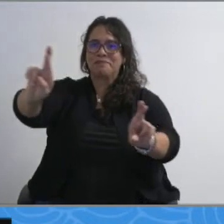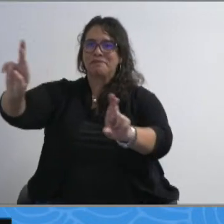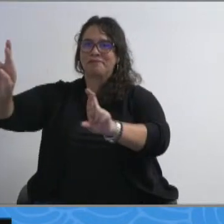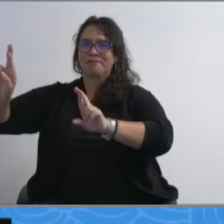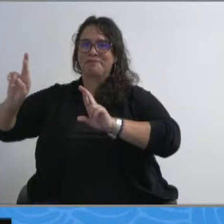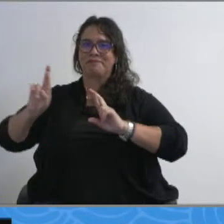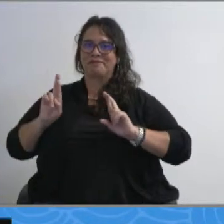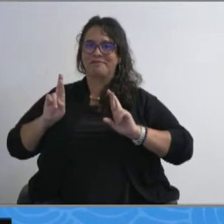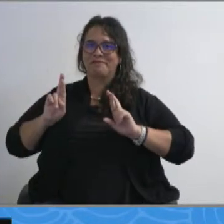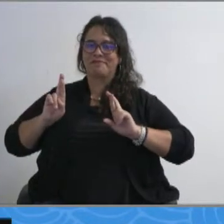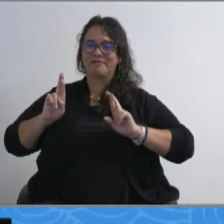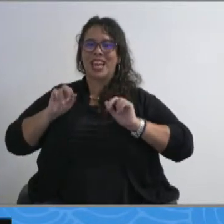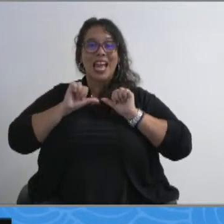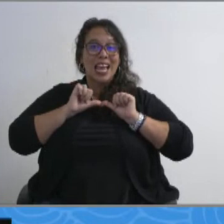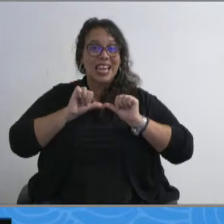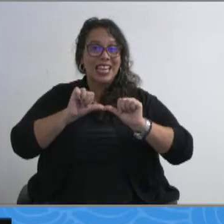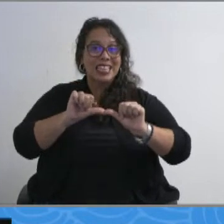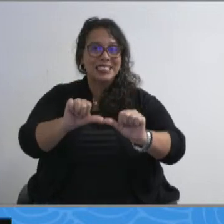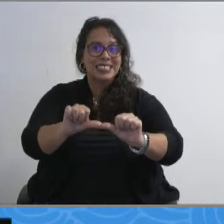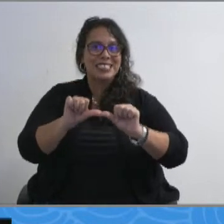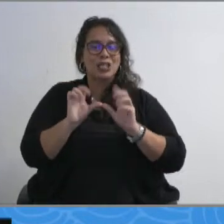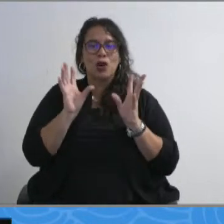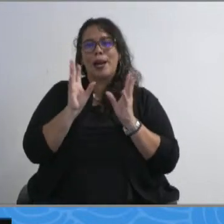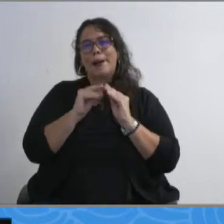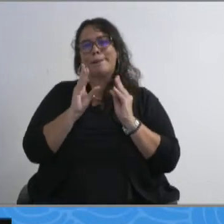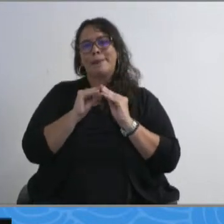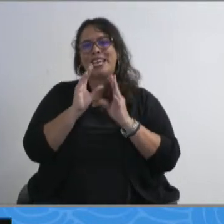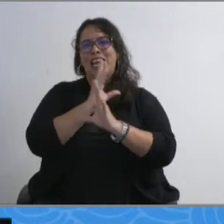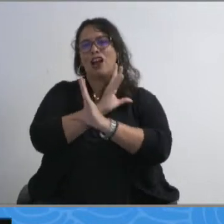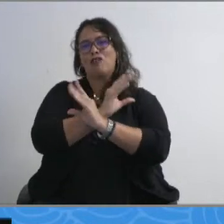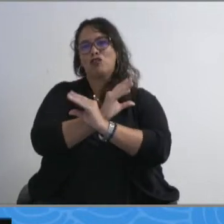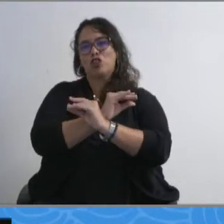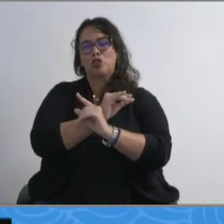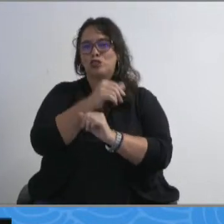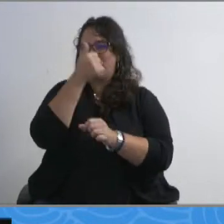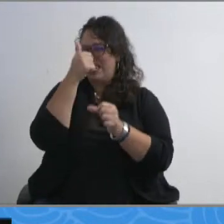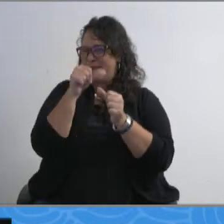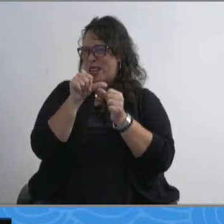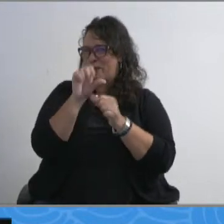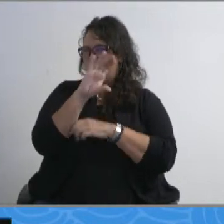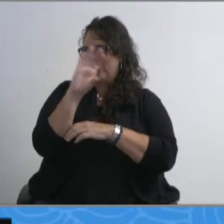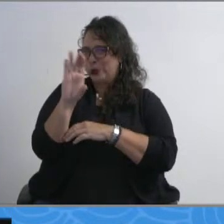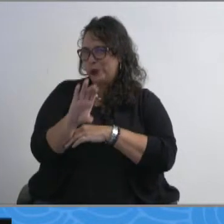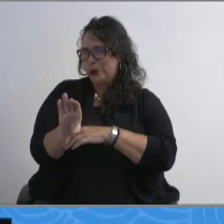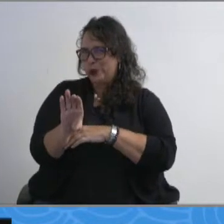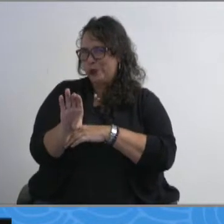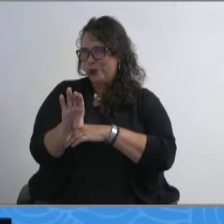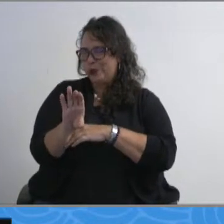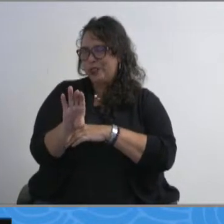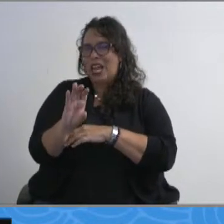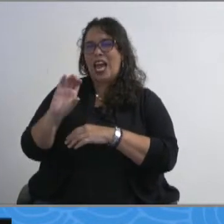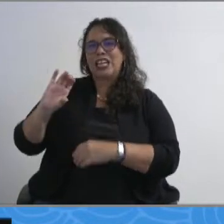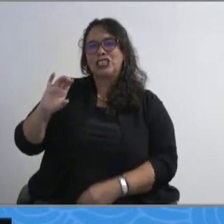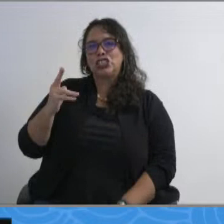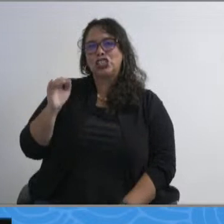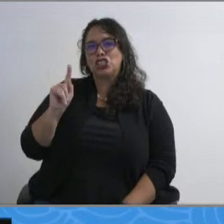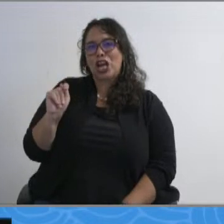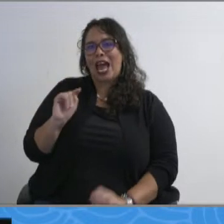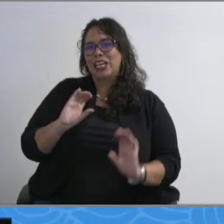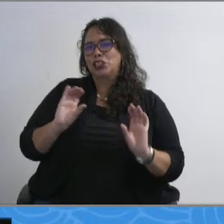As we continue to meet virtually, some reminders of Zoom. We wanna use the chat feature to share our thoughts.